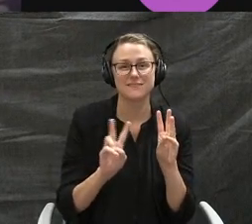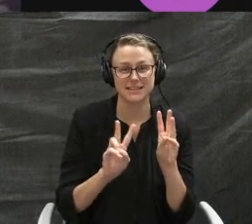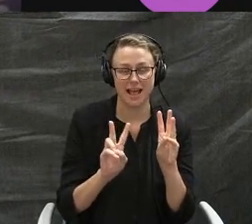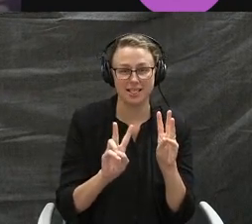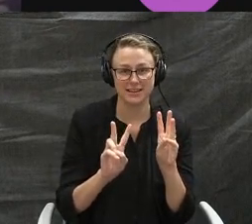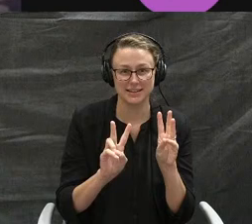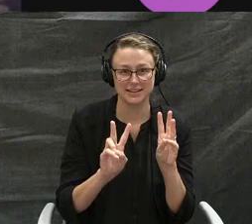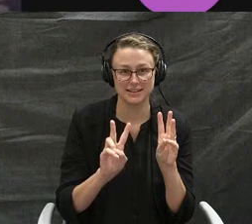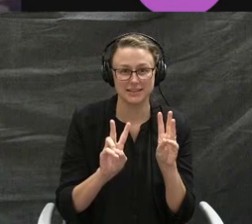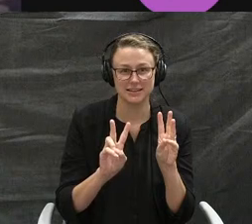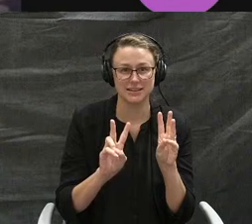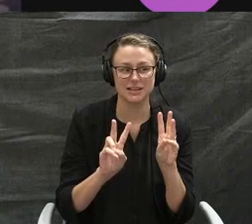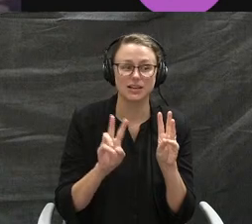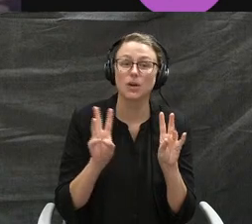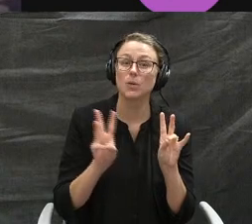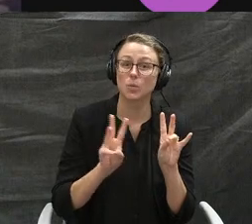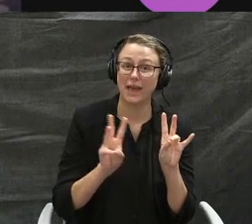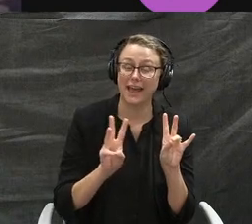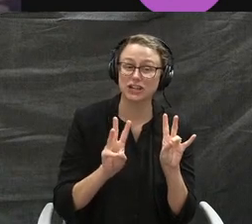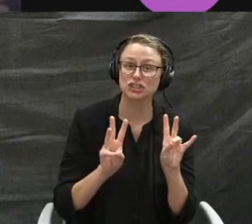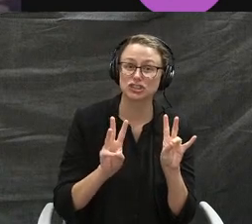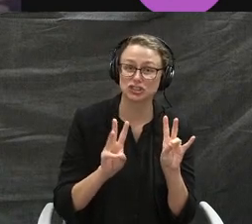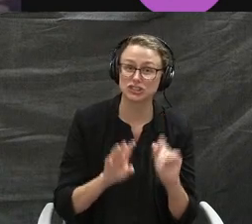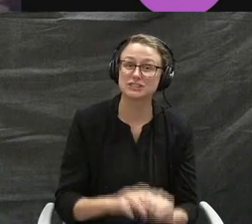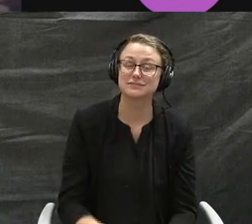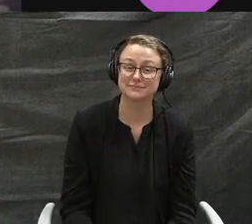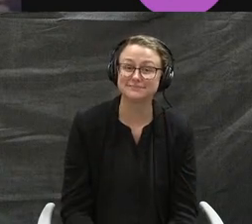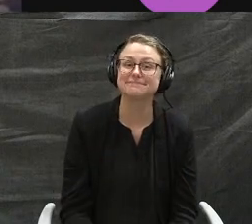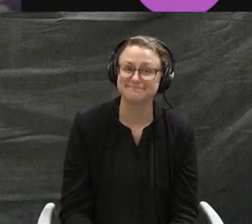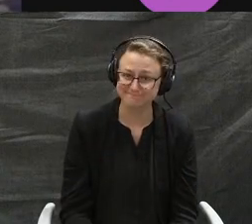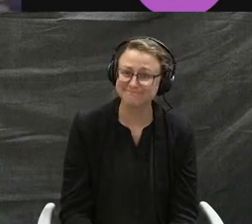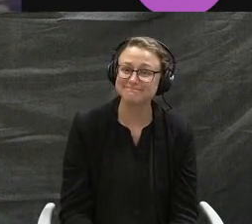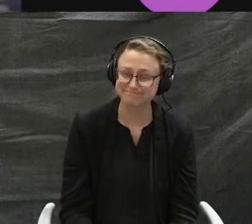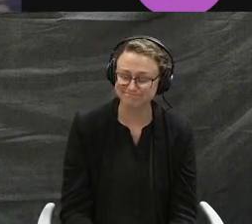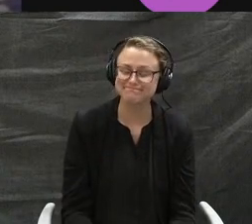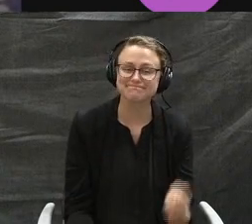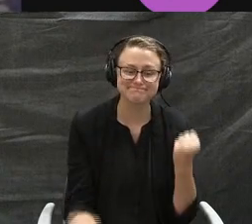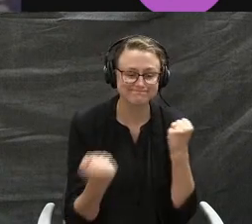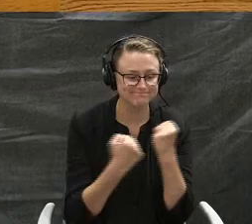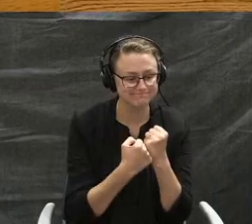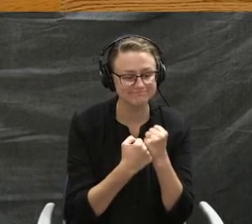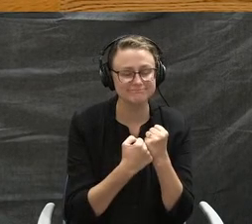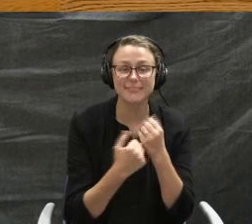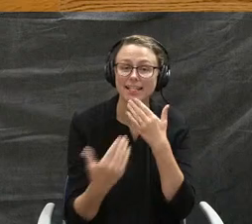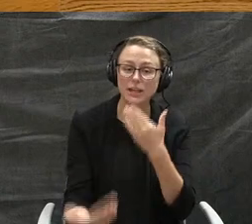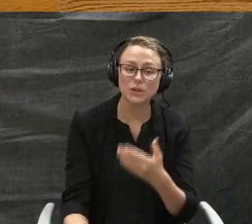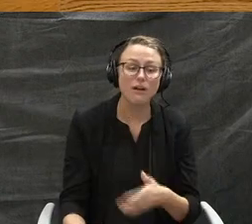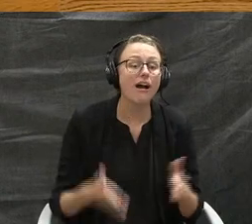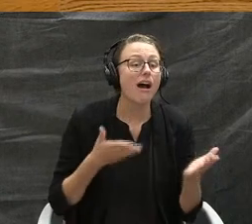Vitaly. Remember Wagner? Hi. Meeting adjourned.